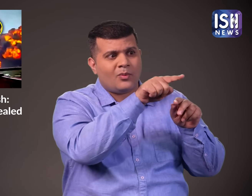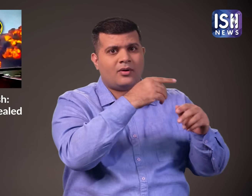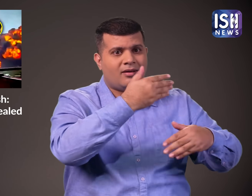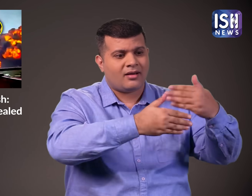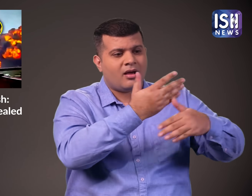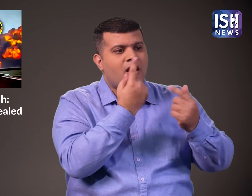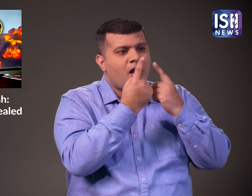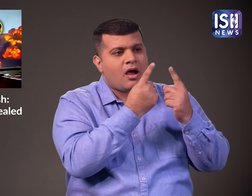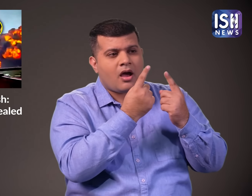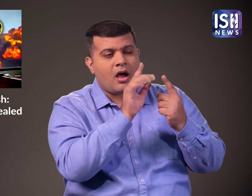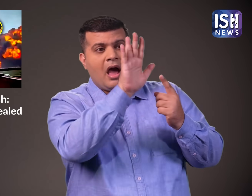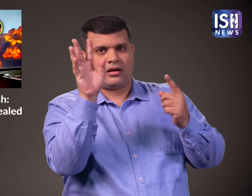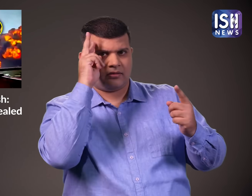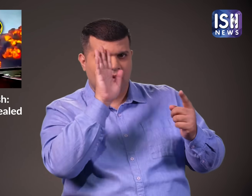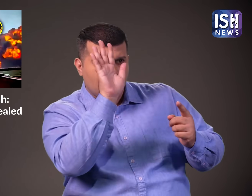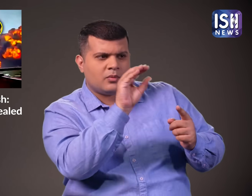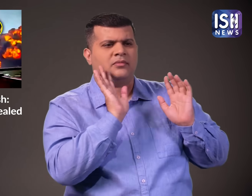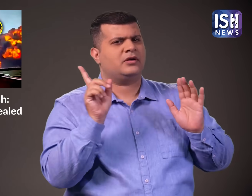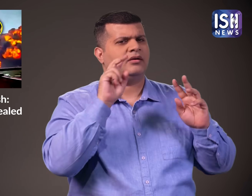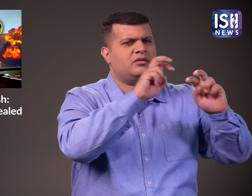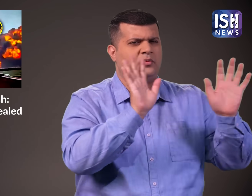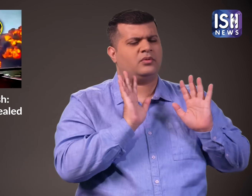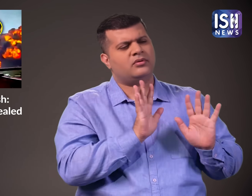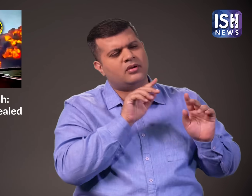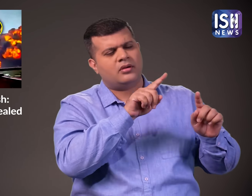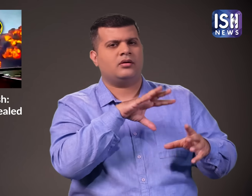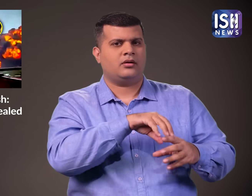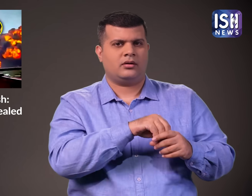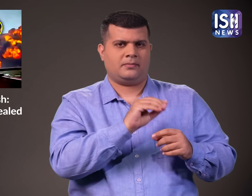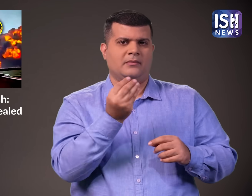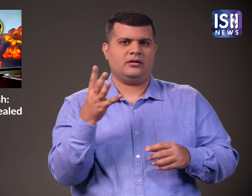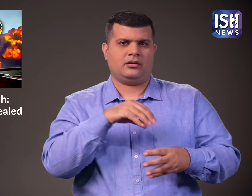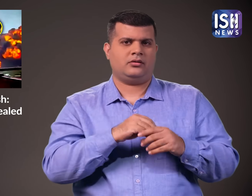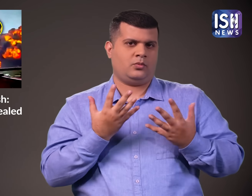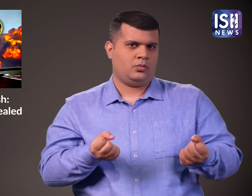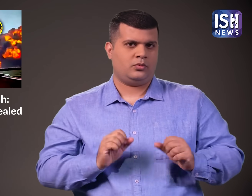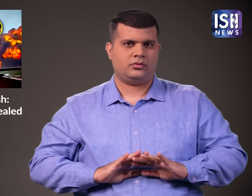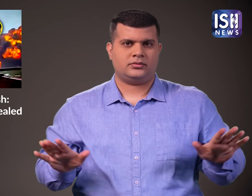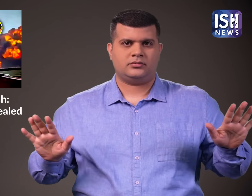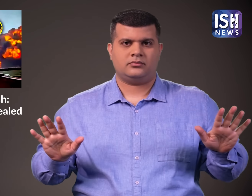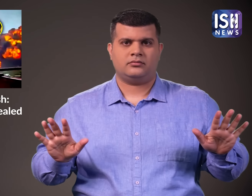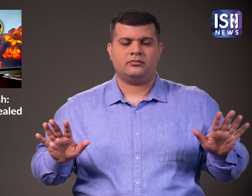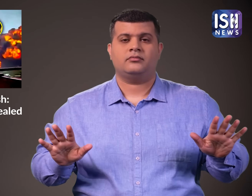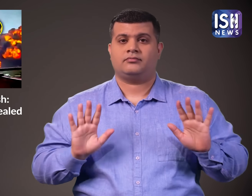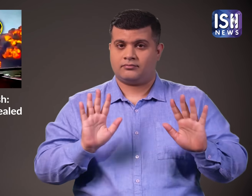They can participate actively if needed. So, it's best that ALPA is involved.